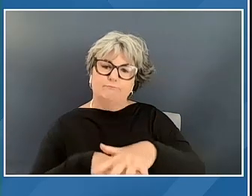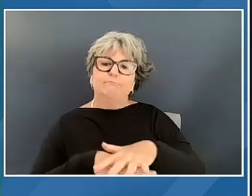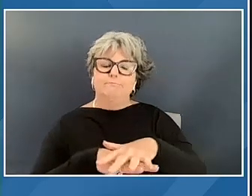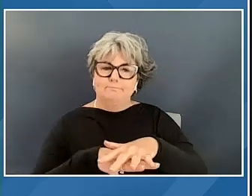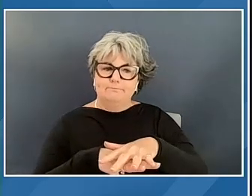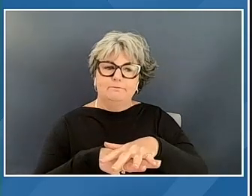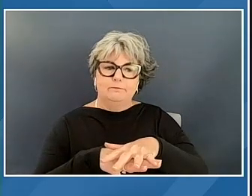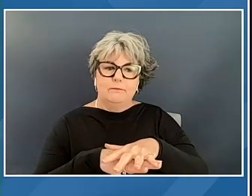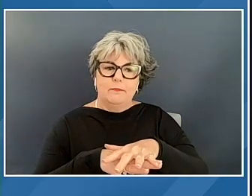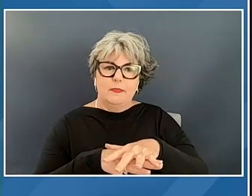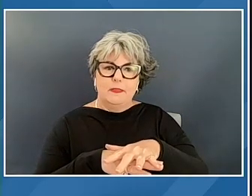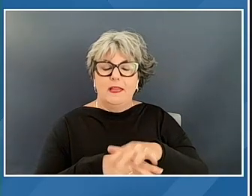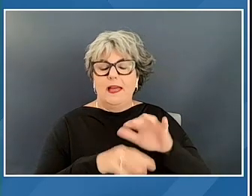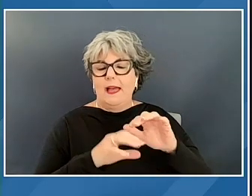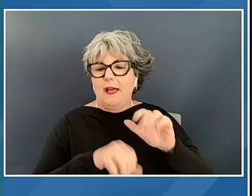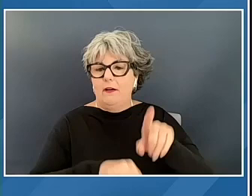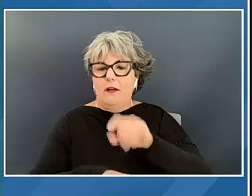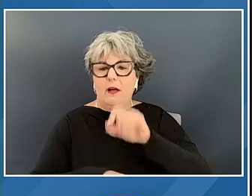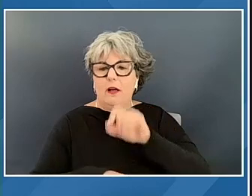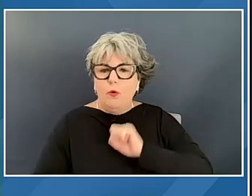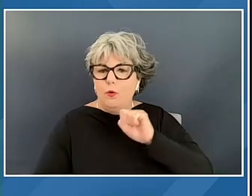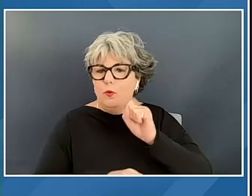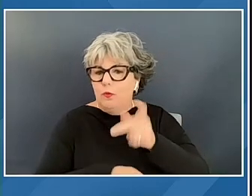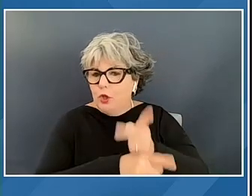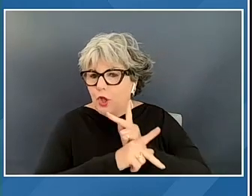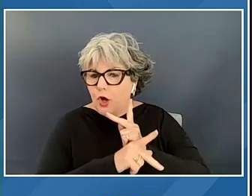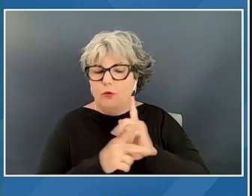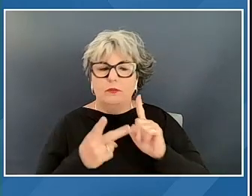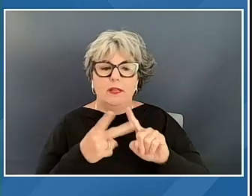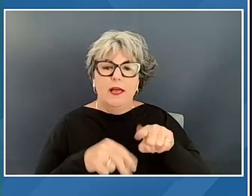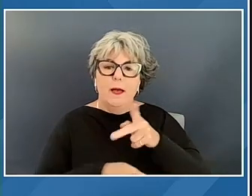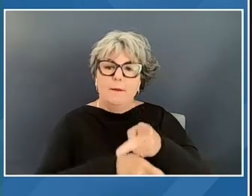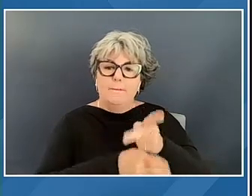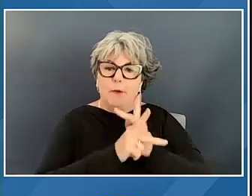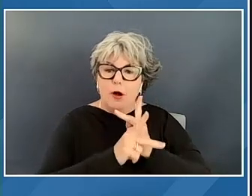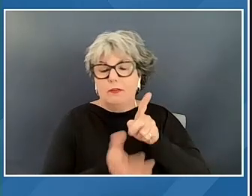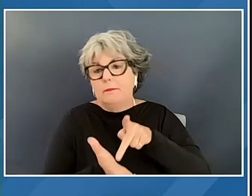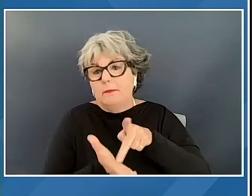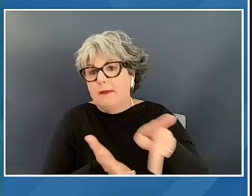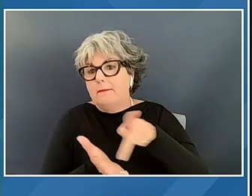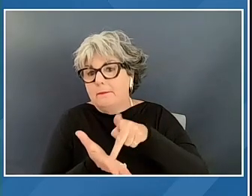of the loan and how long borrowers have been repaying the loan, and those types of